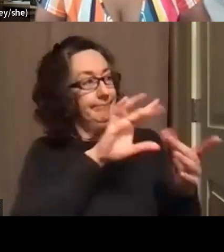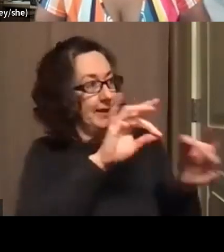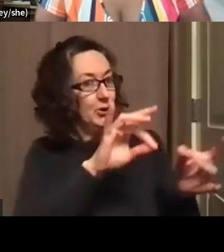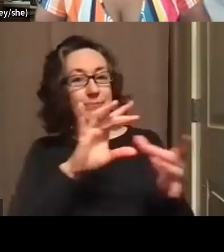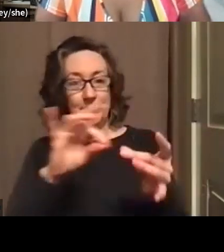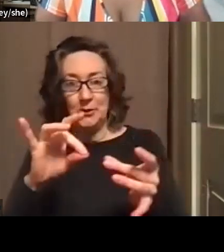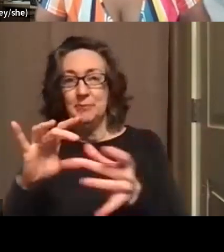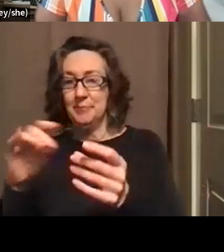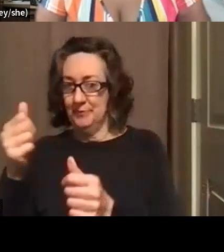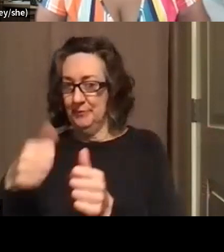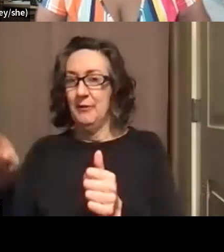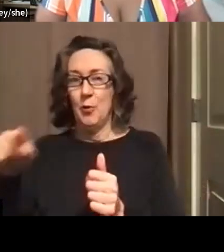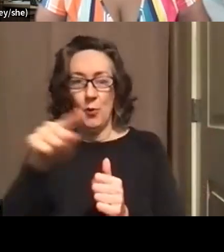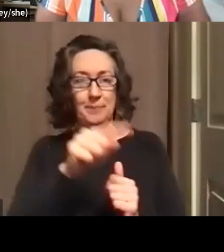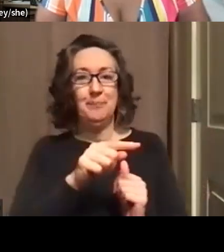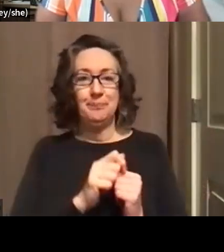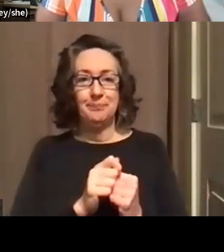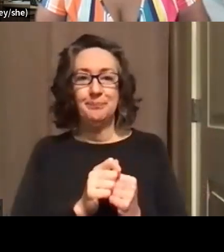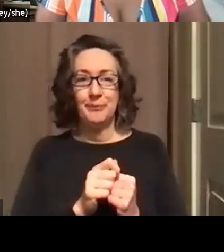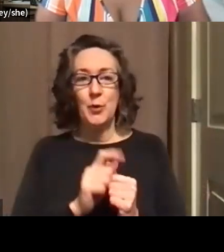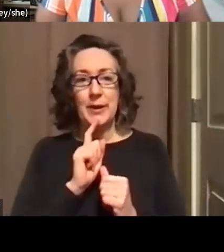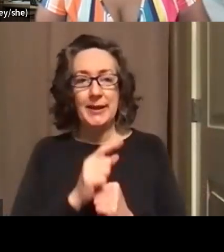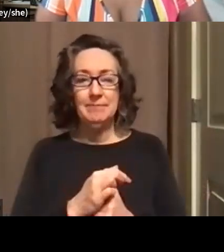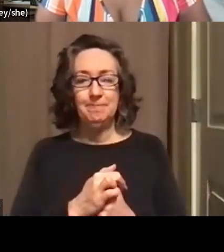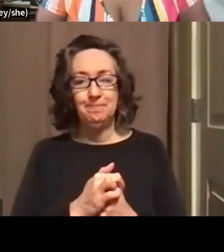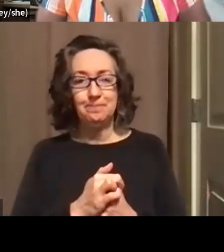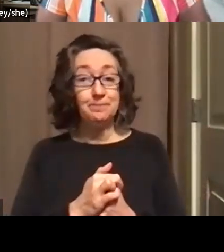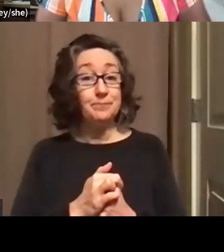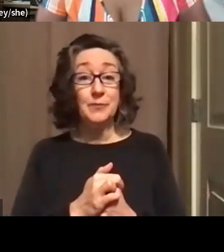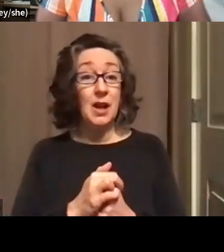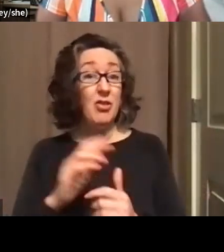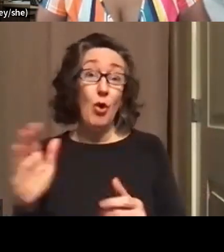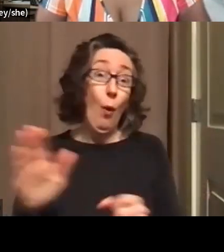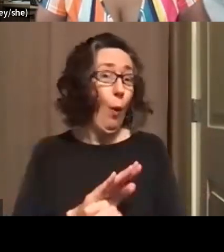It's really the whole thing is a challenge.